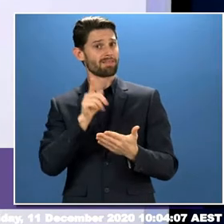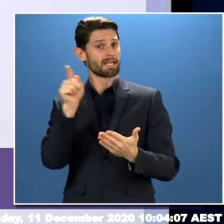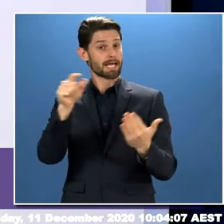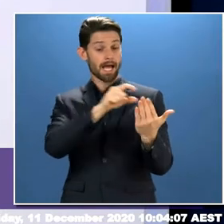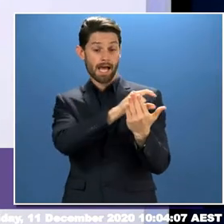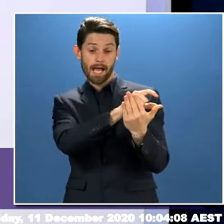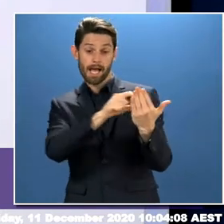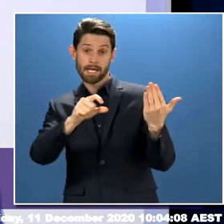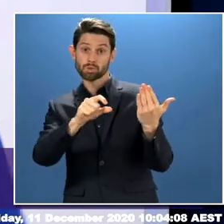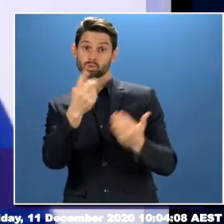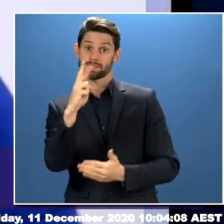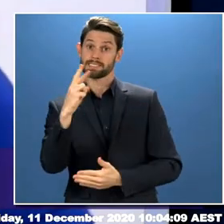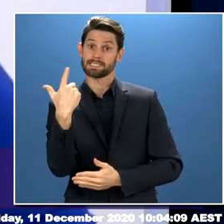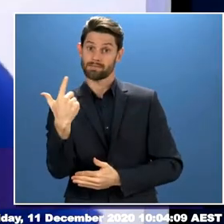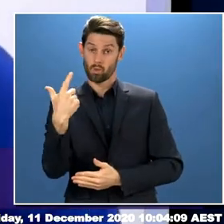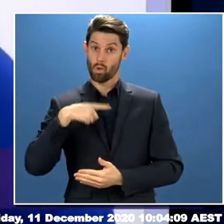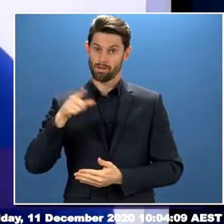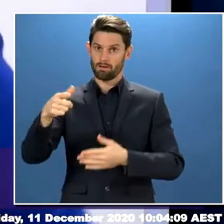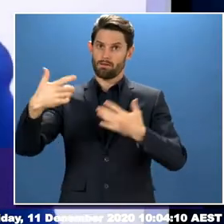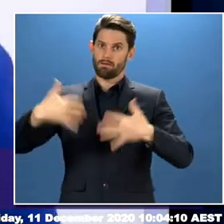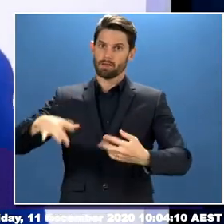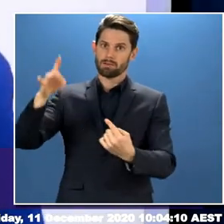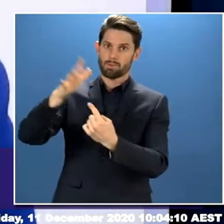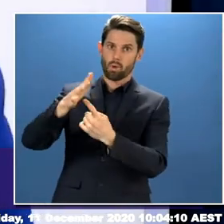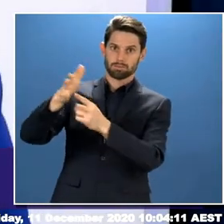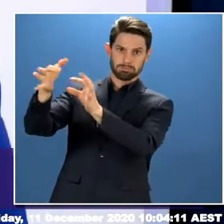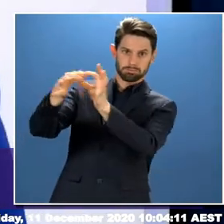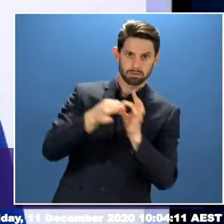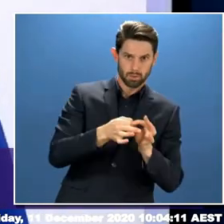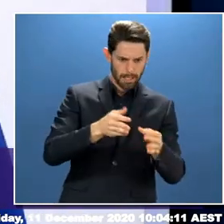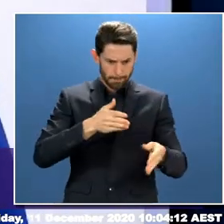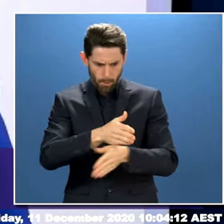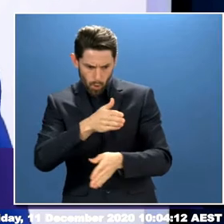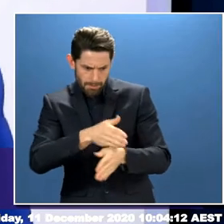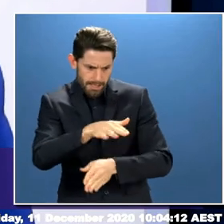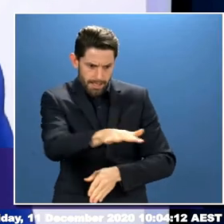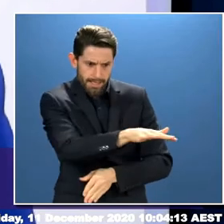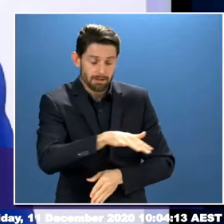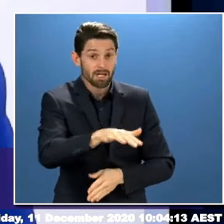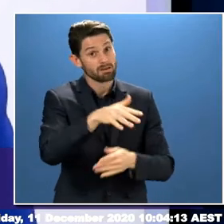27 in the work I've done in employment is to relate that back to the findings